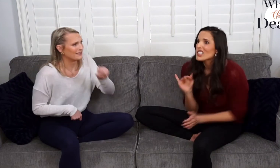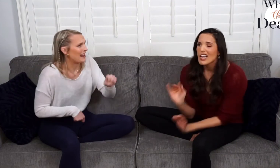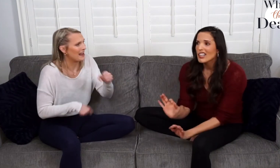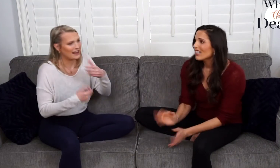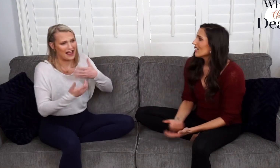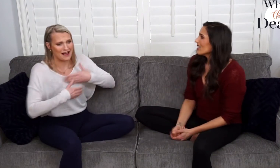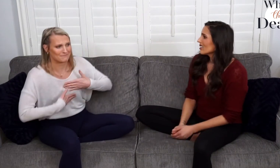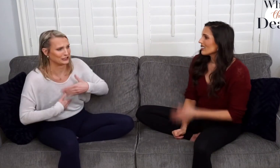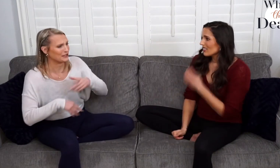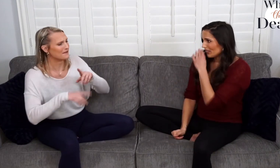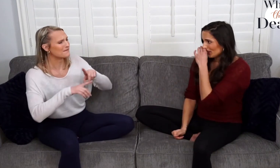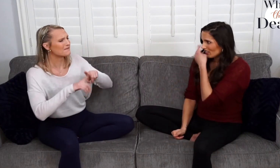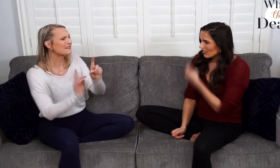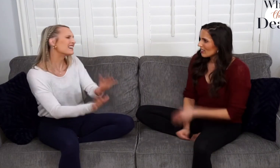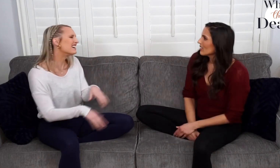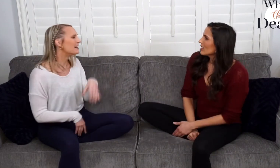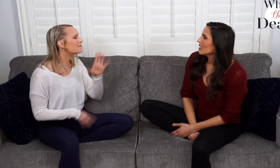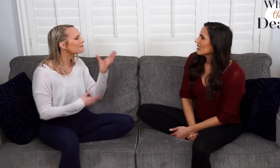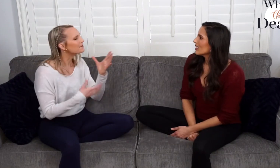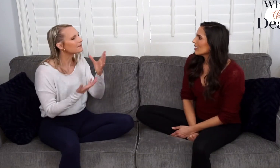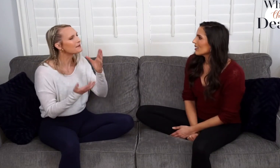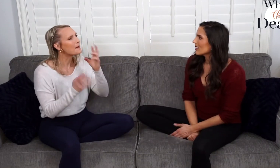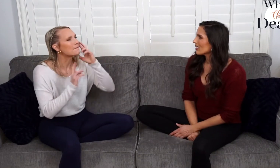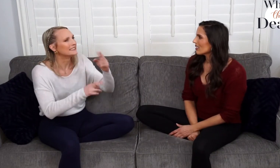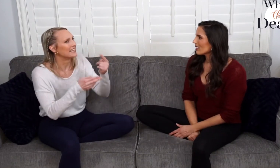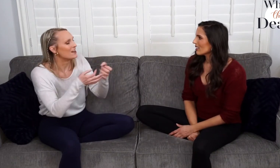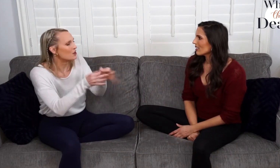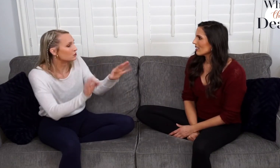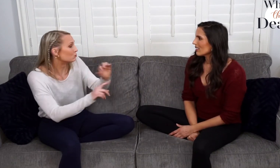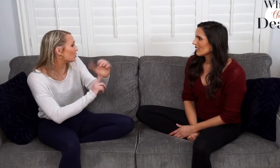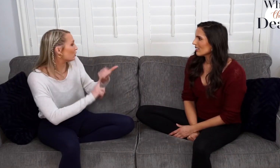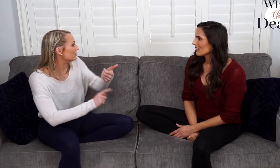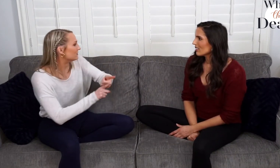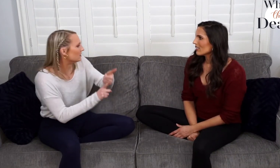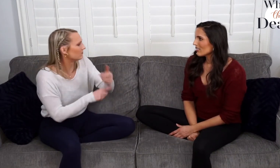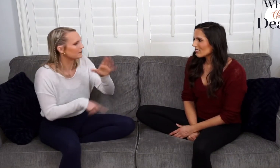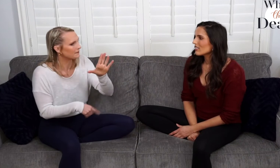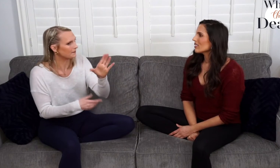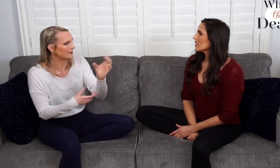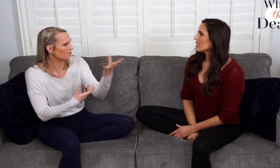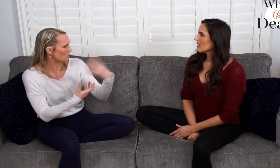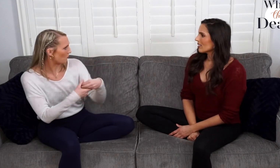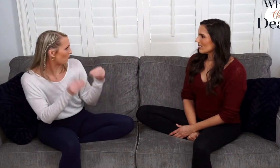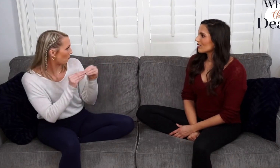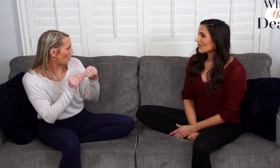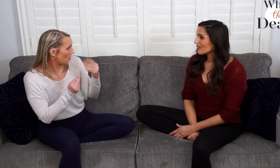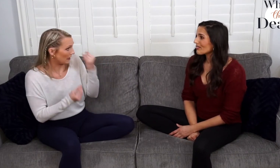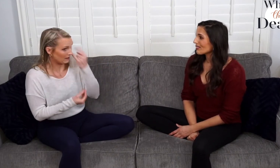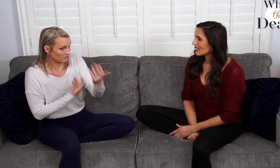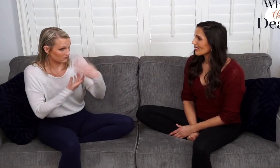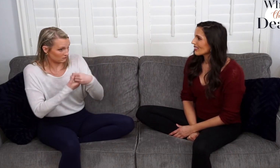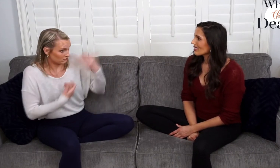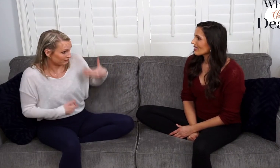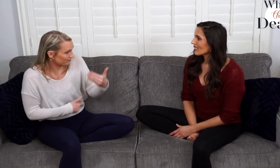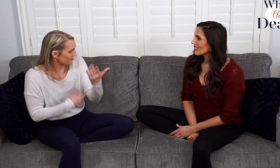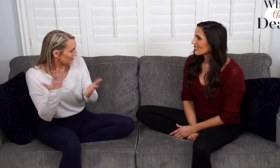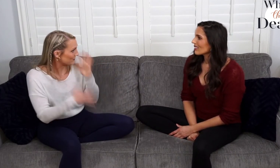yeah, I mean, I appreciate that but respect the language in the culture and be a part of it more. If you're a part of it a lot then maybe you will